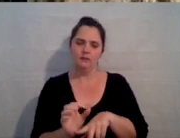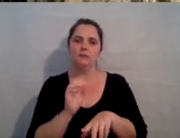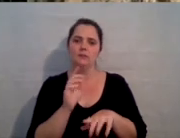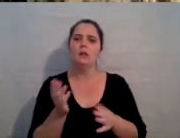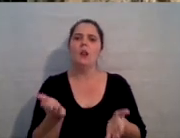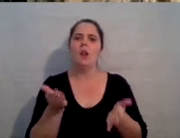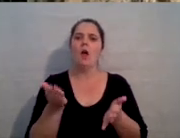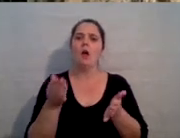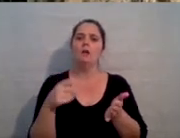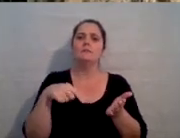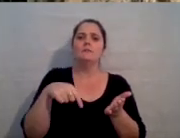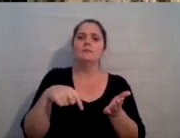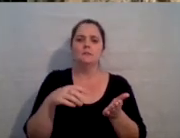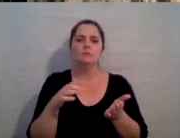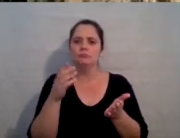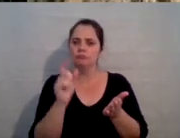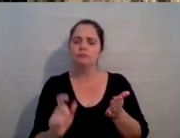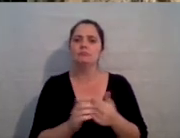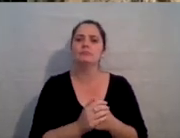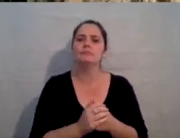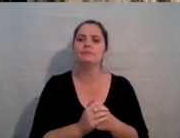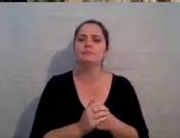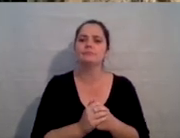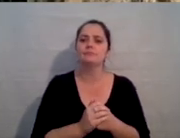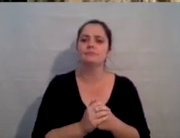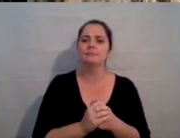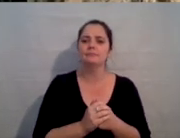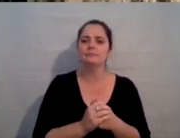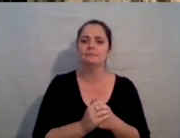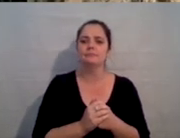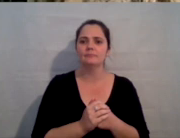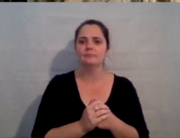Okay alright so that's it, you're just starting to build up that contour and